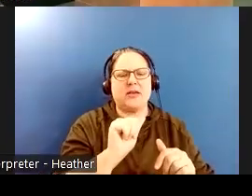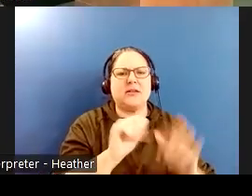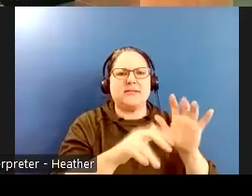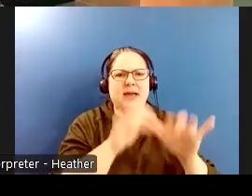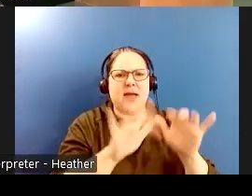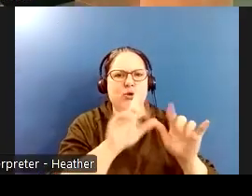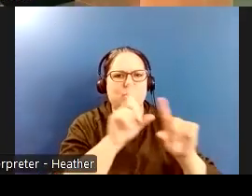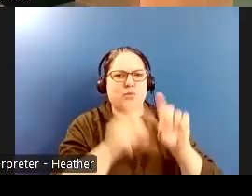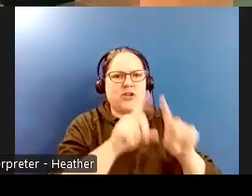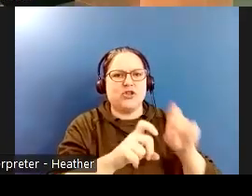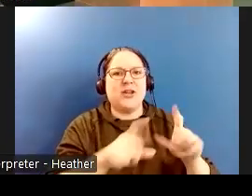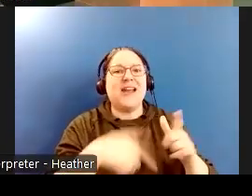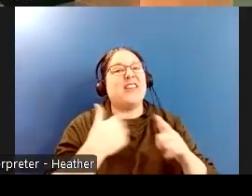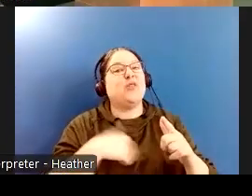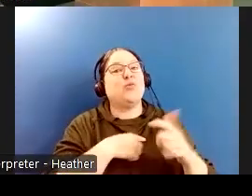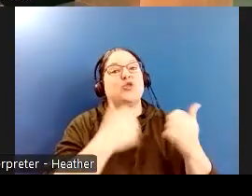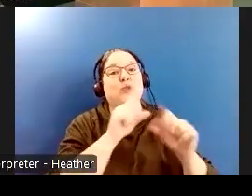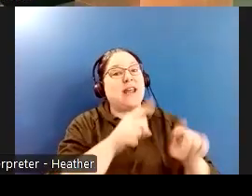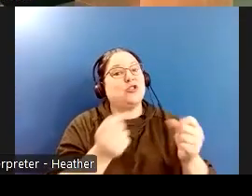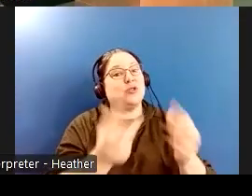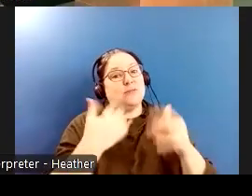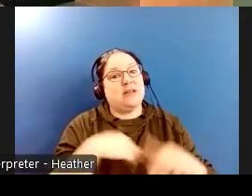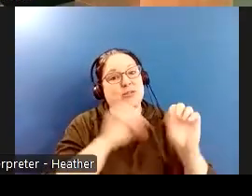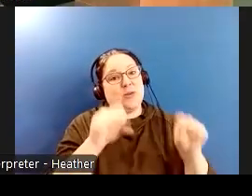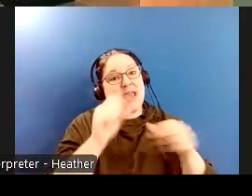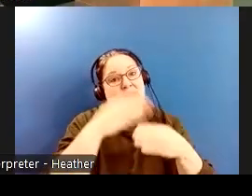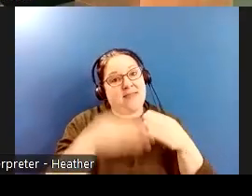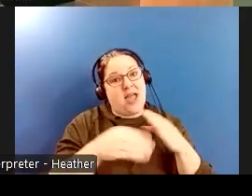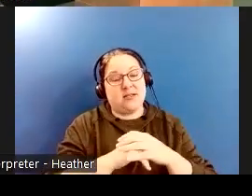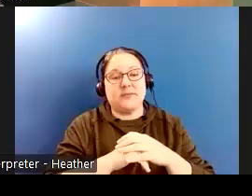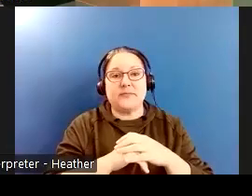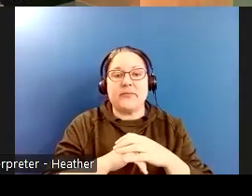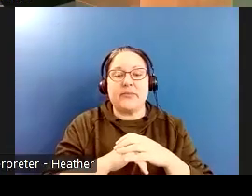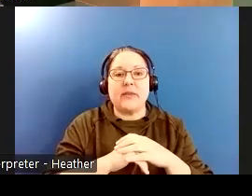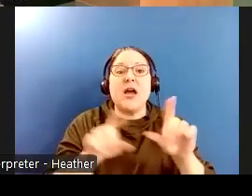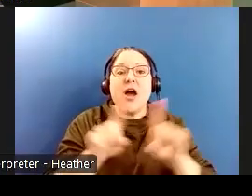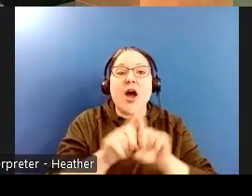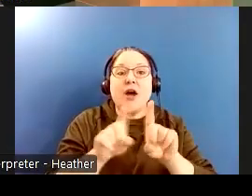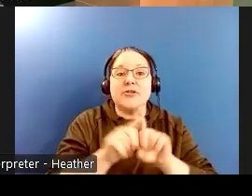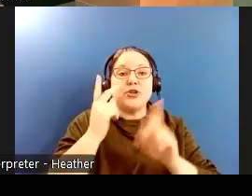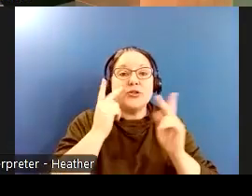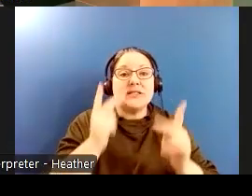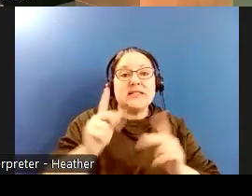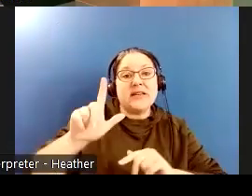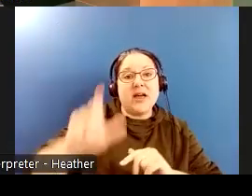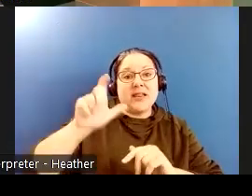as many of those as we can. Um, also you'll see the link for the evaluation. Please fill that out